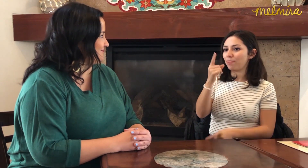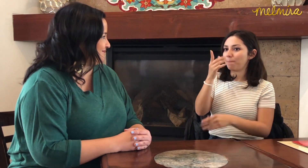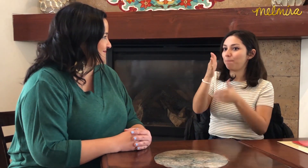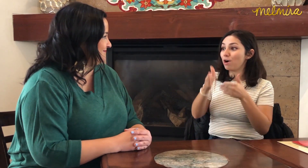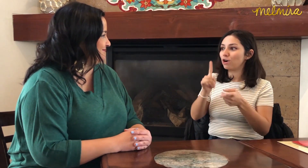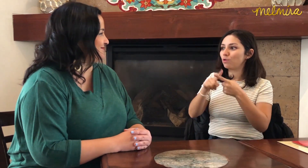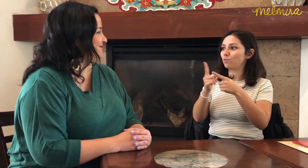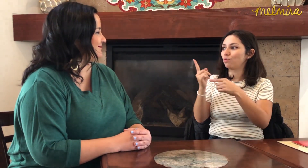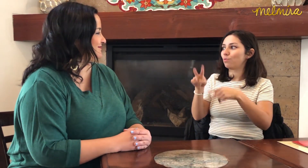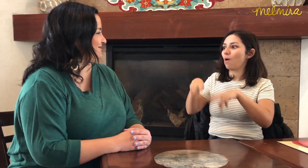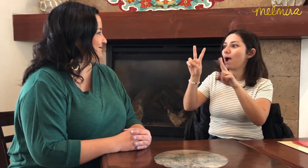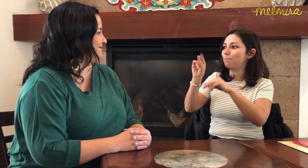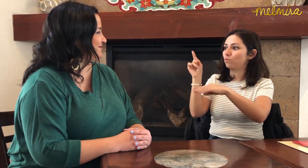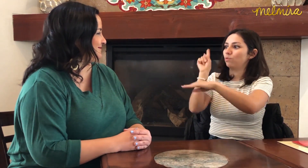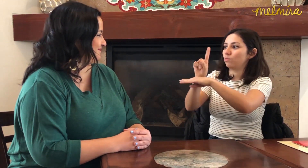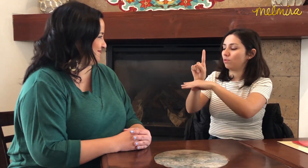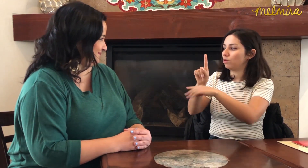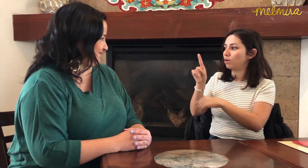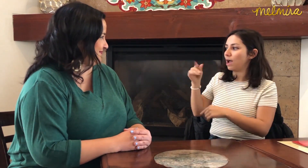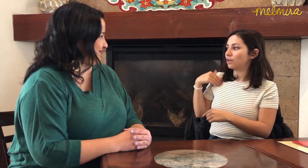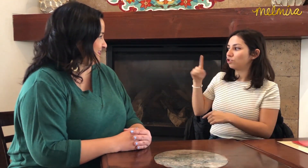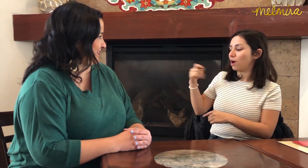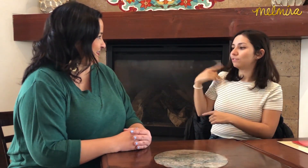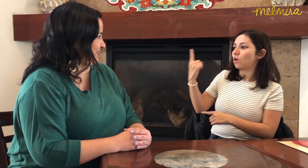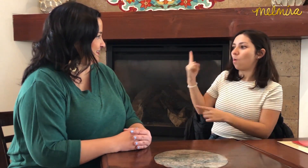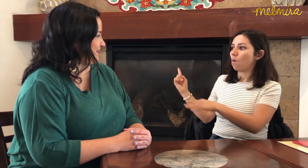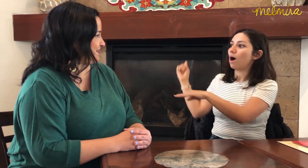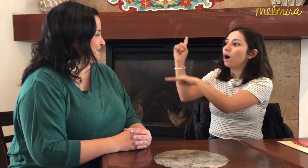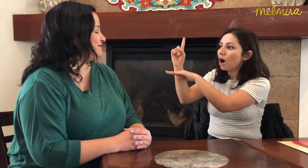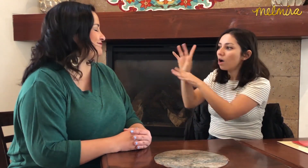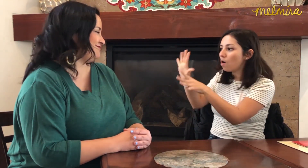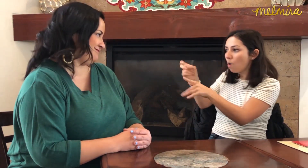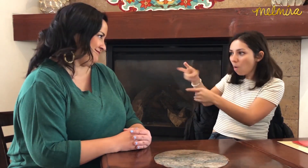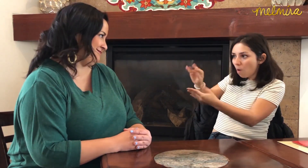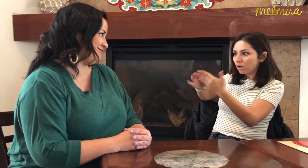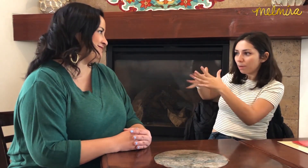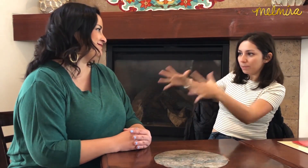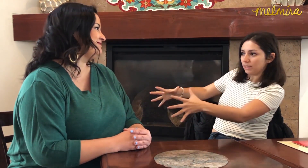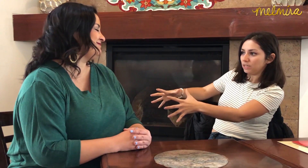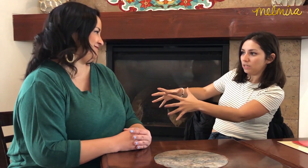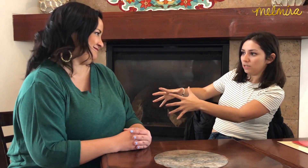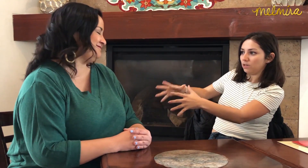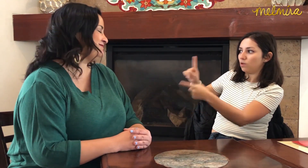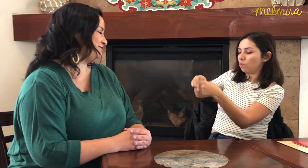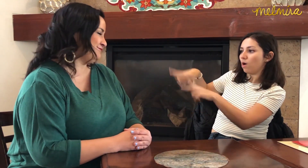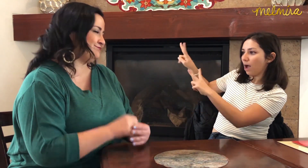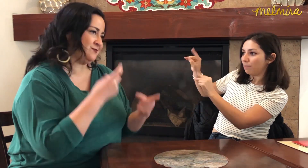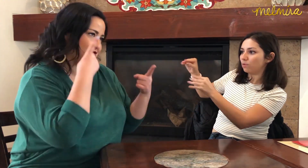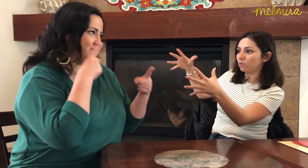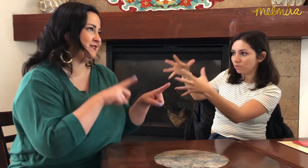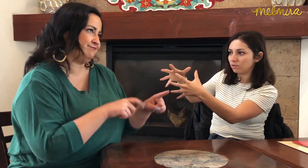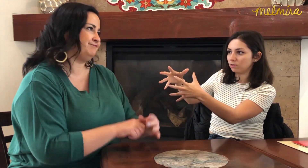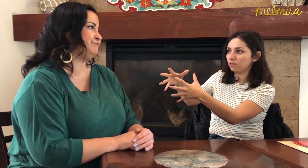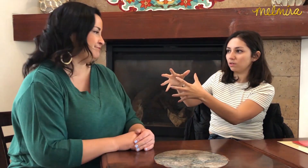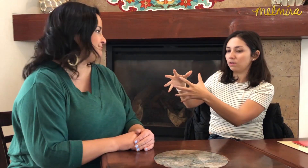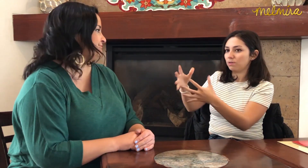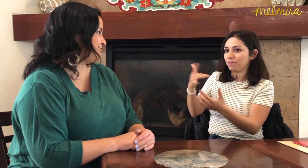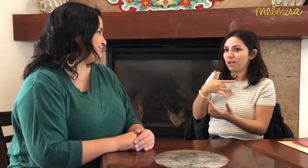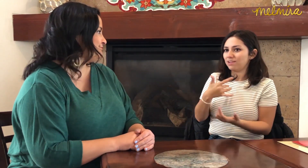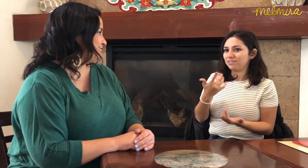I wasn't the person to look up to. They should have had their own person in the community to look up to. Right, I agree.